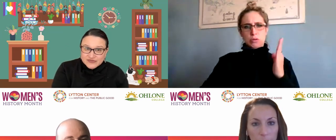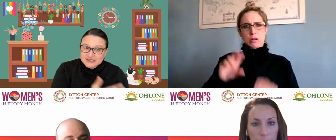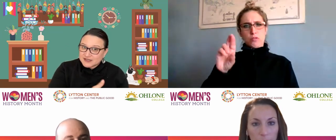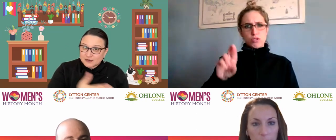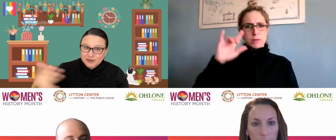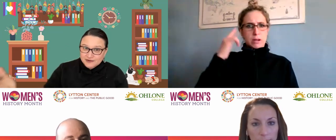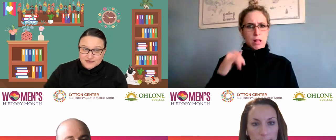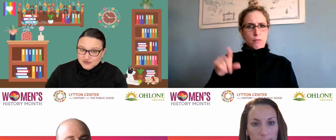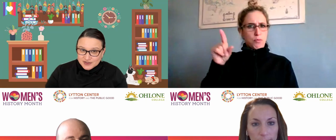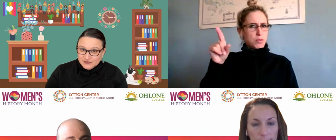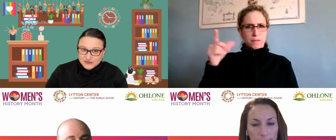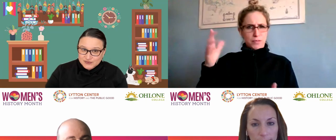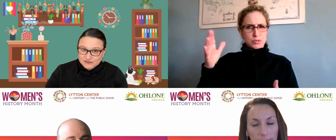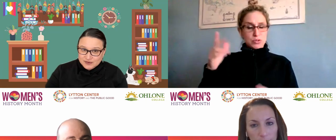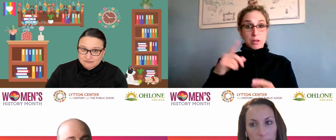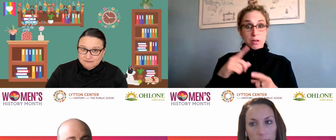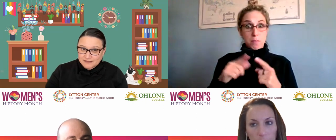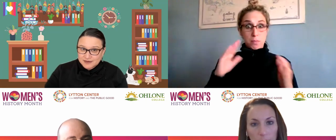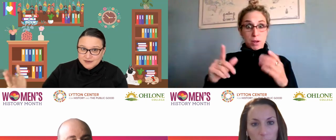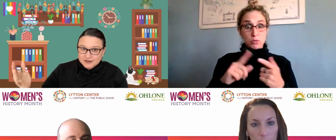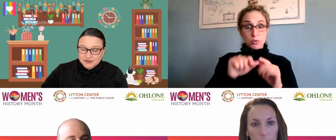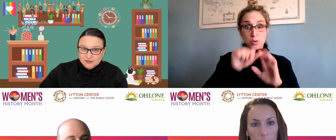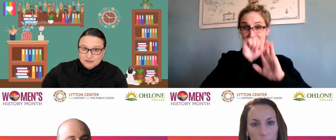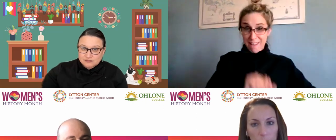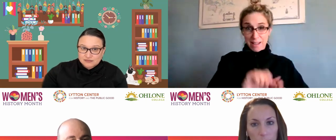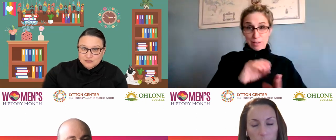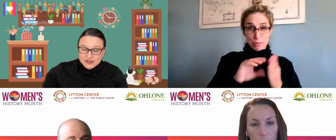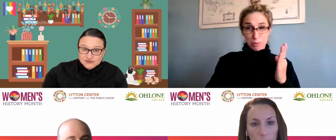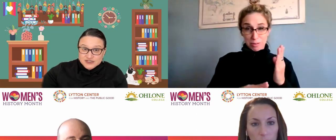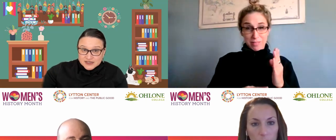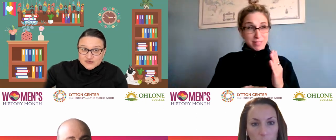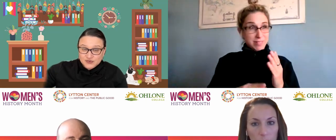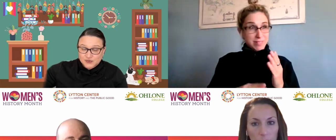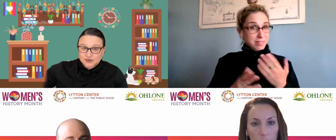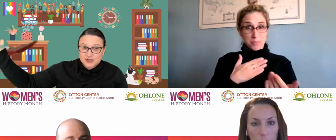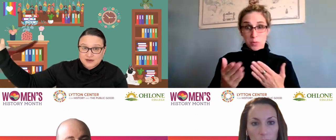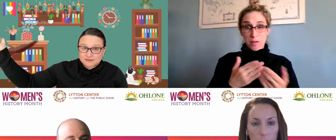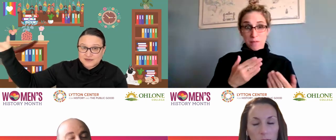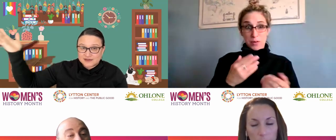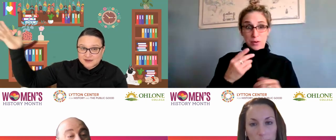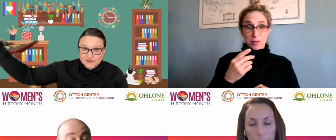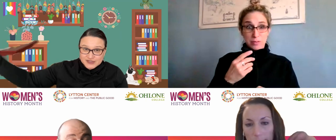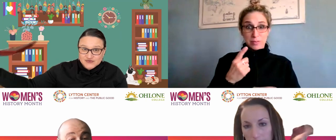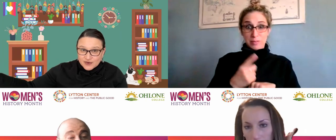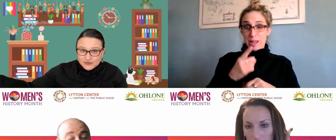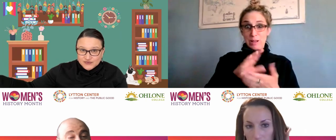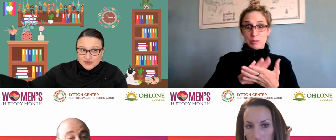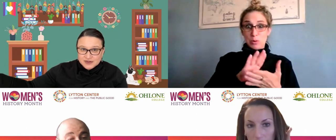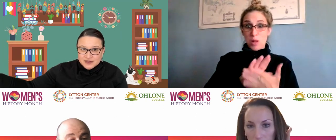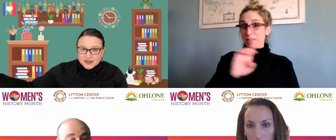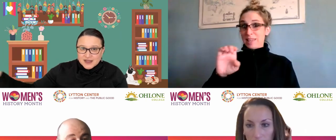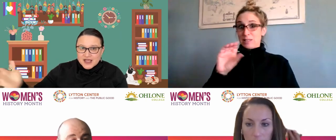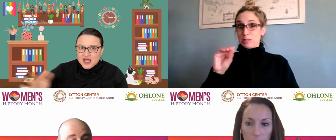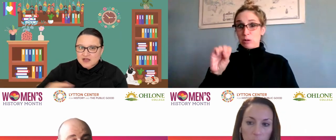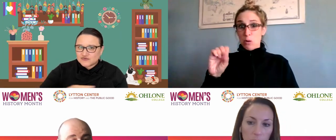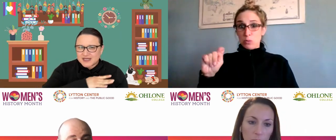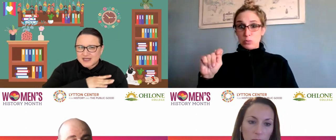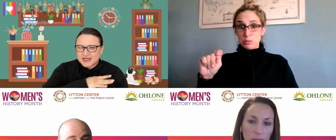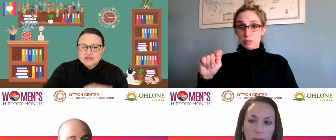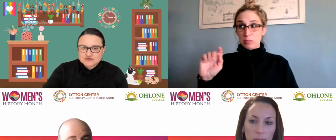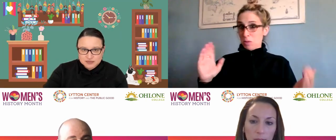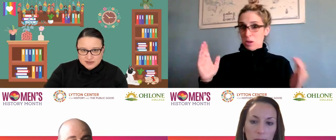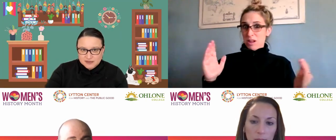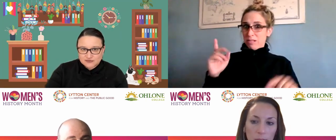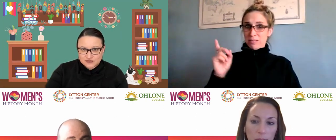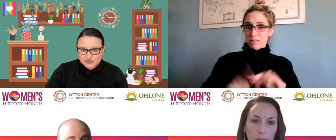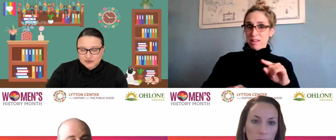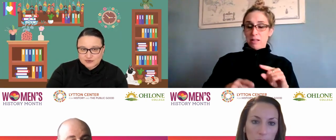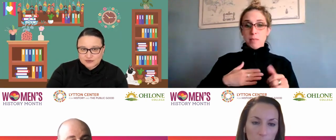Aurora Chang: but that can't compare to the straight a student from you know, whatever Day School on the East Coast, and so I did miserably my first year